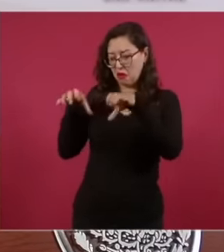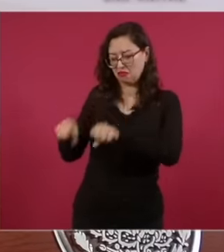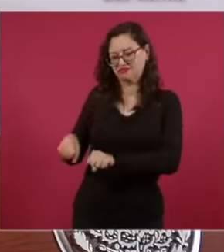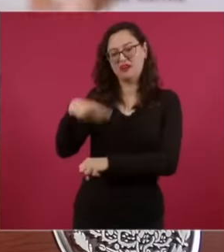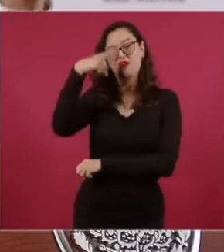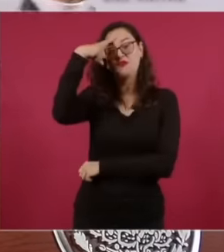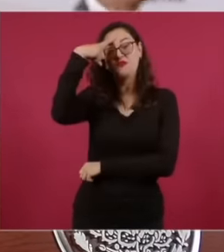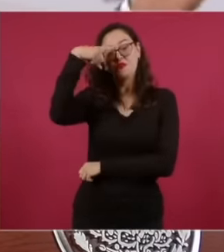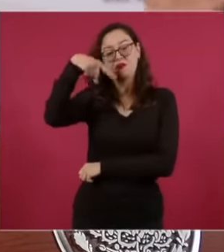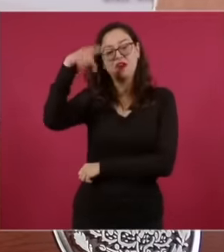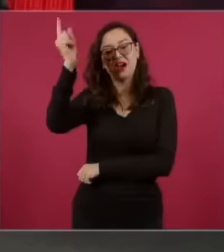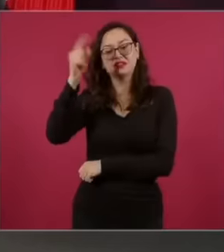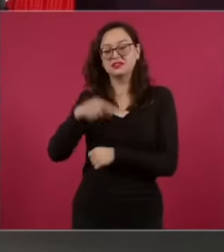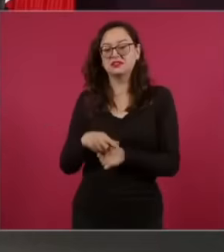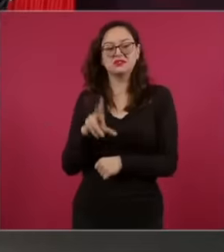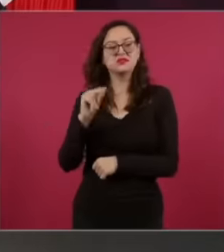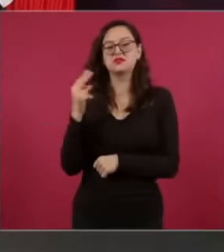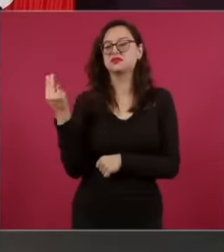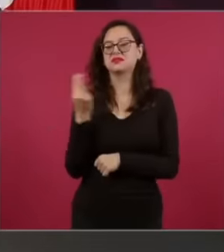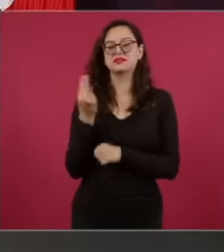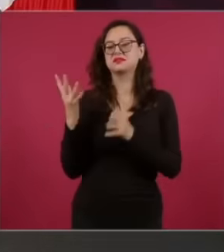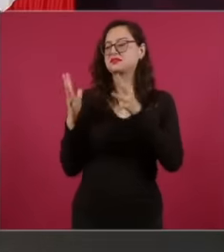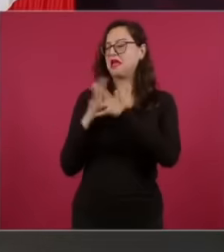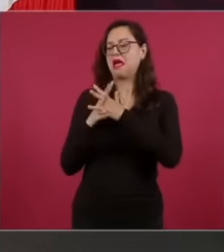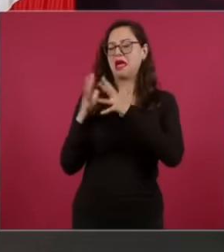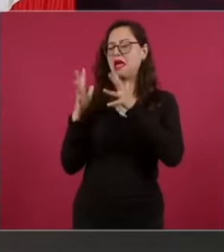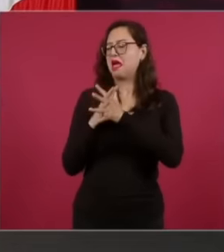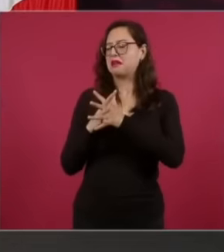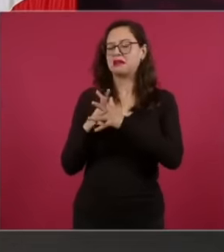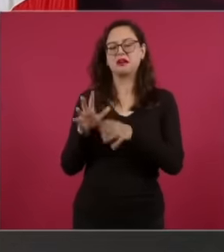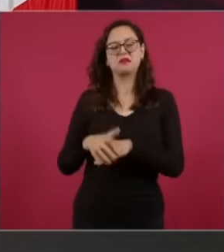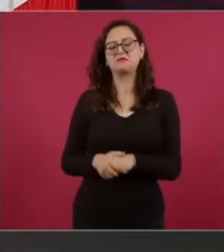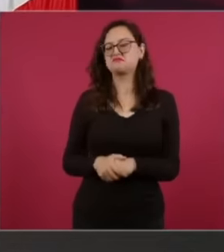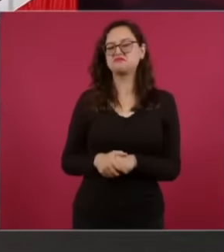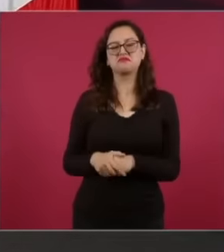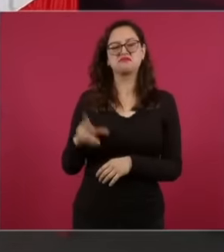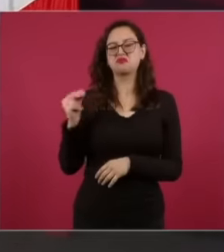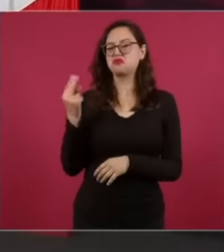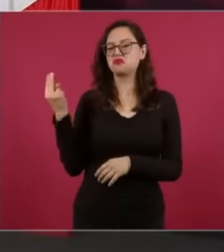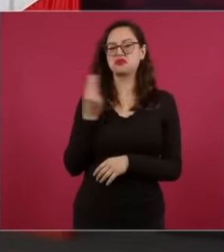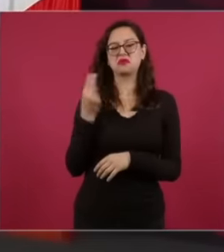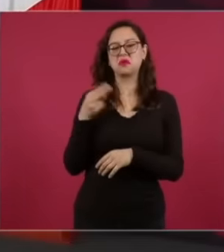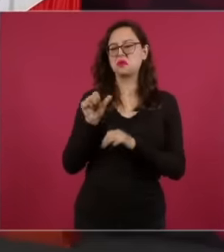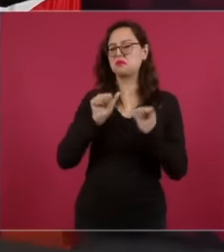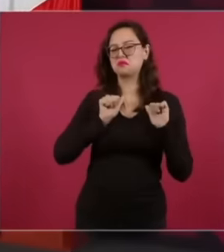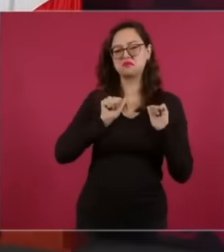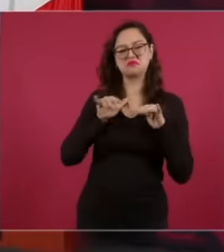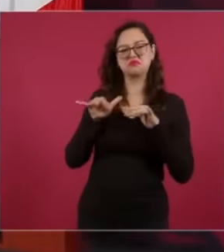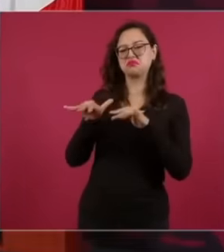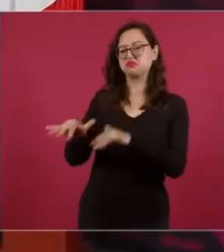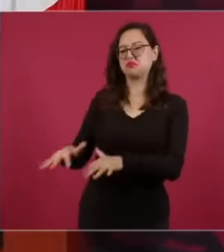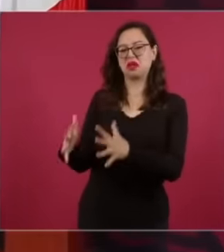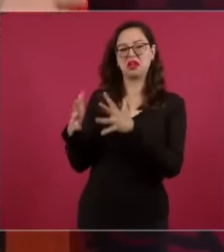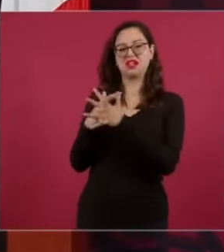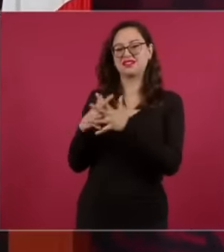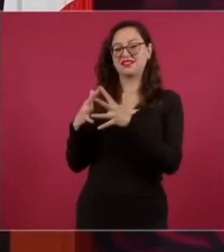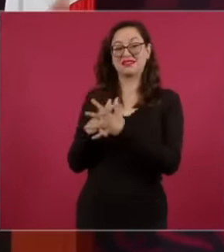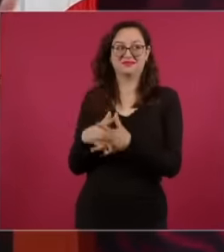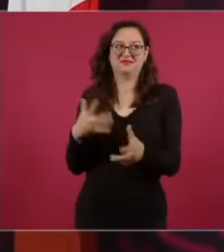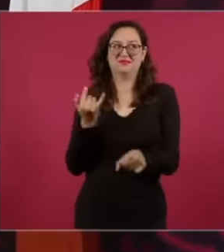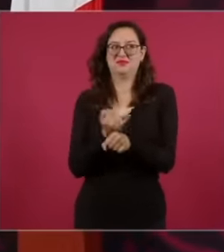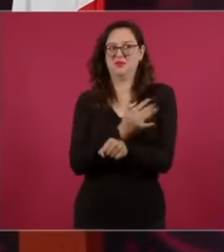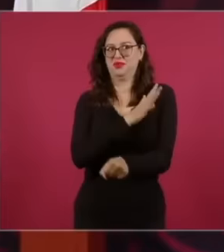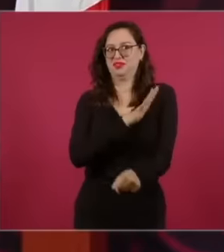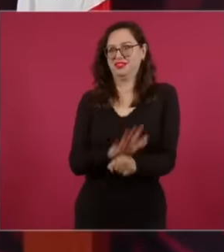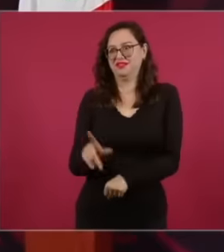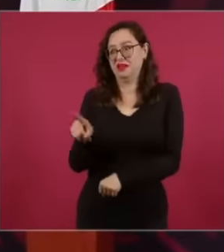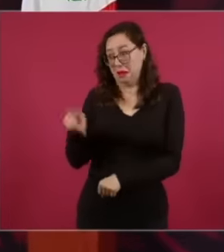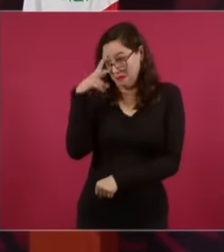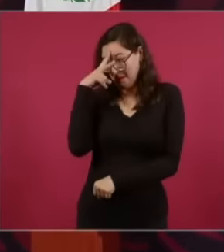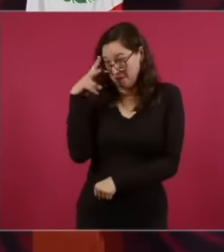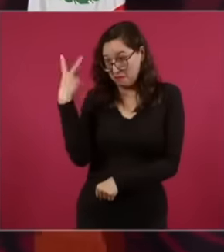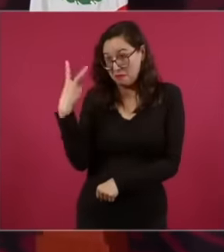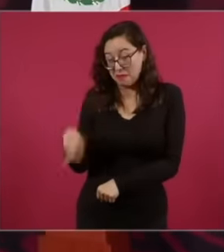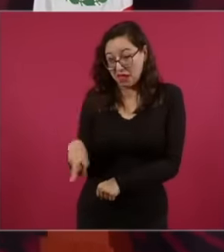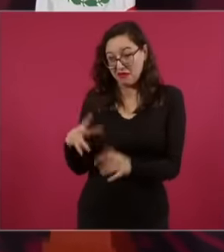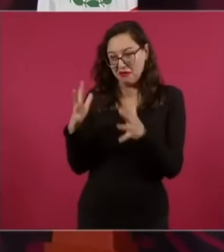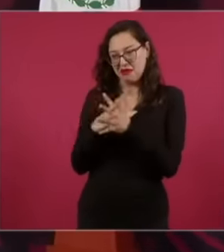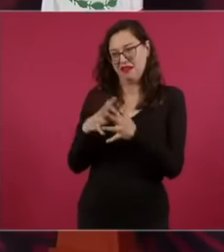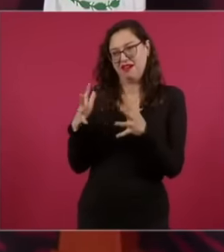without firing a shot without invading them because we already know that they are going to defend themselves and that there is going to be